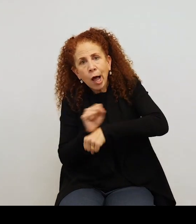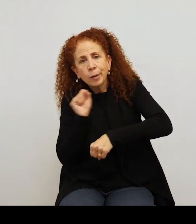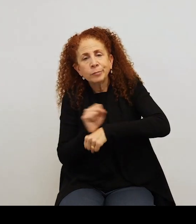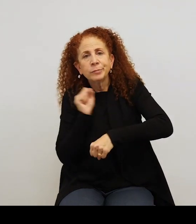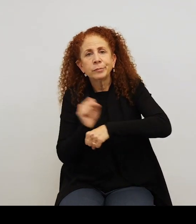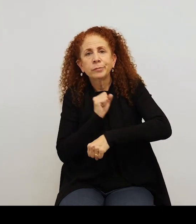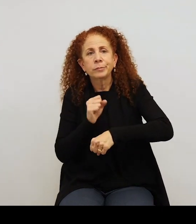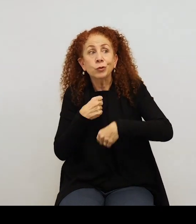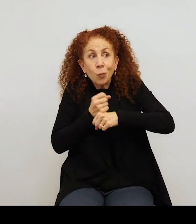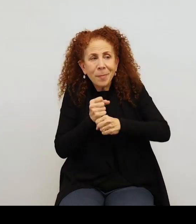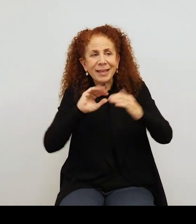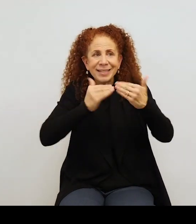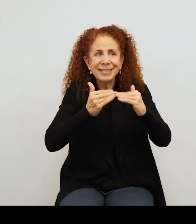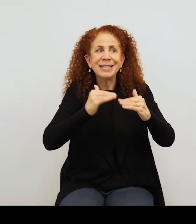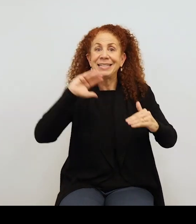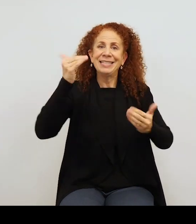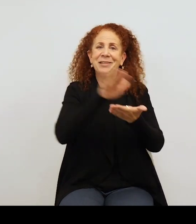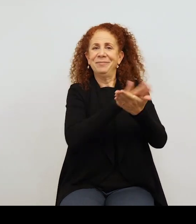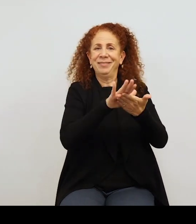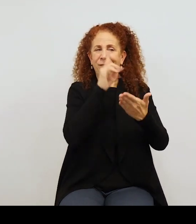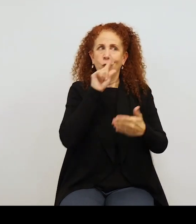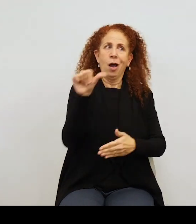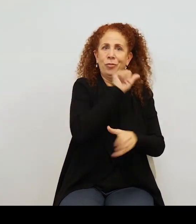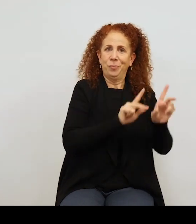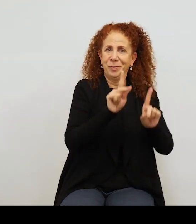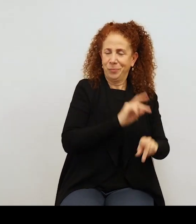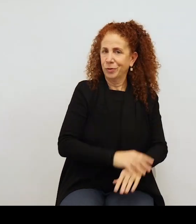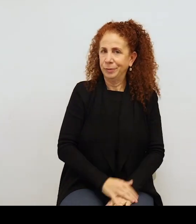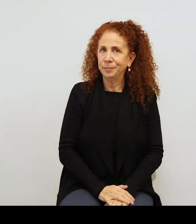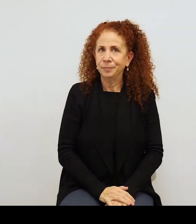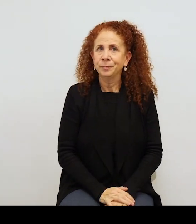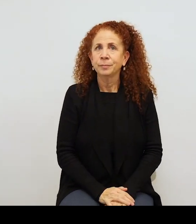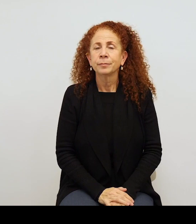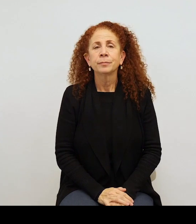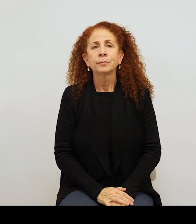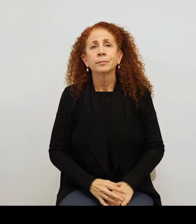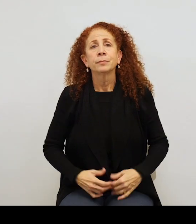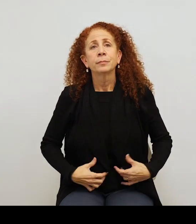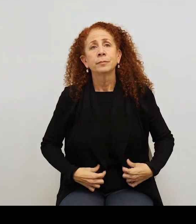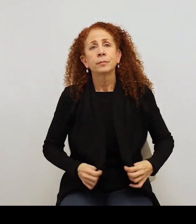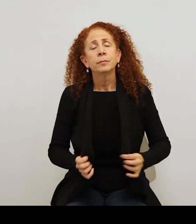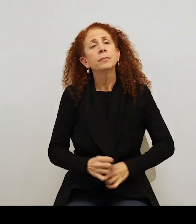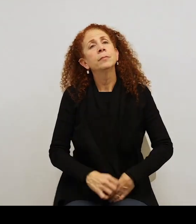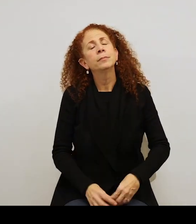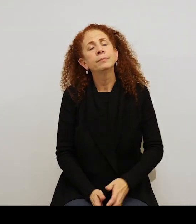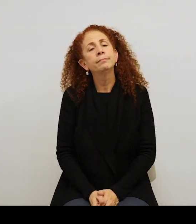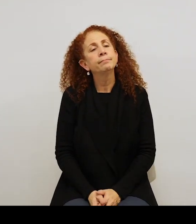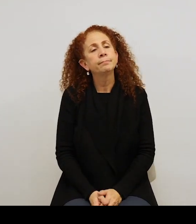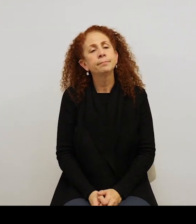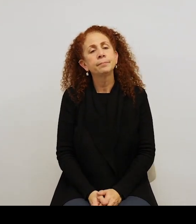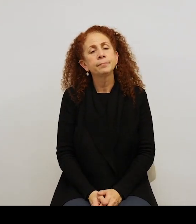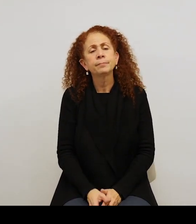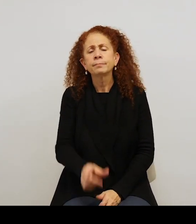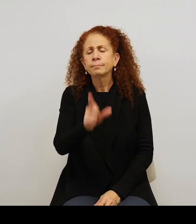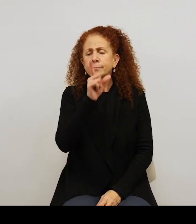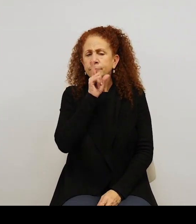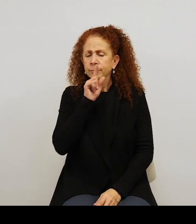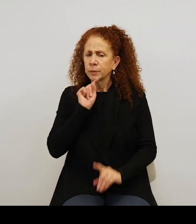make the city livable for some. And I don't know with regard to--